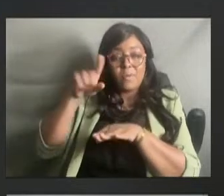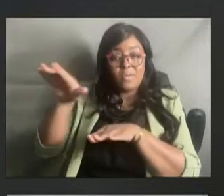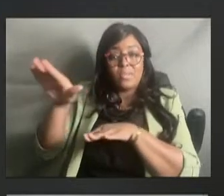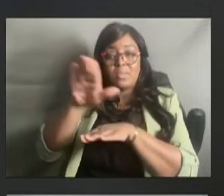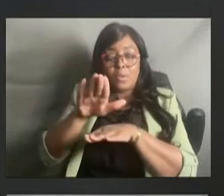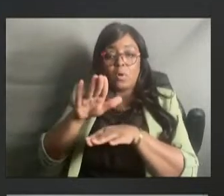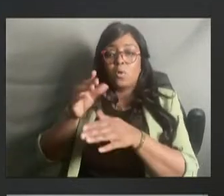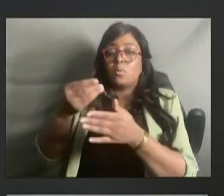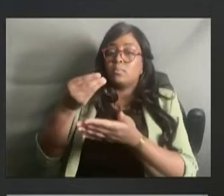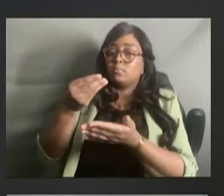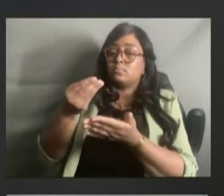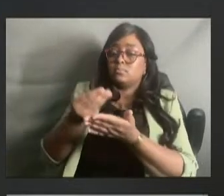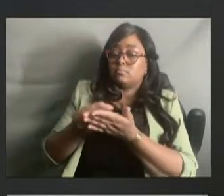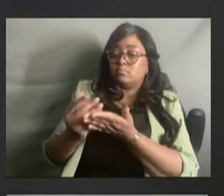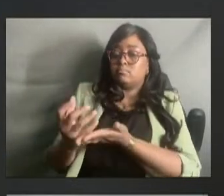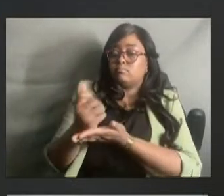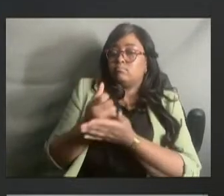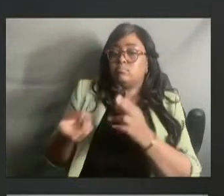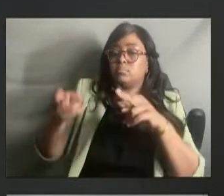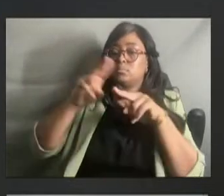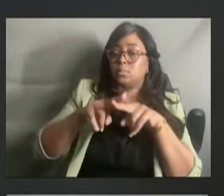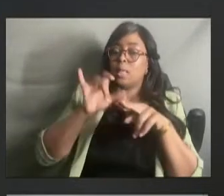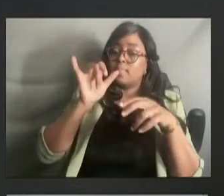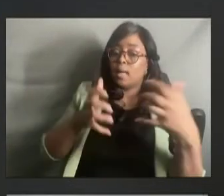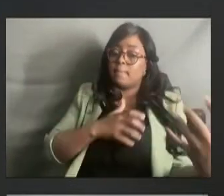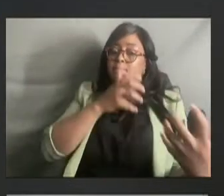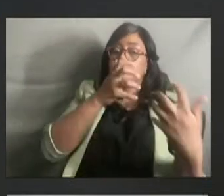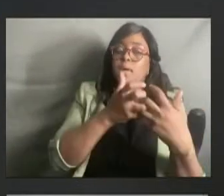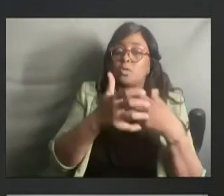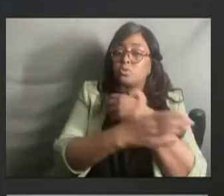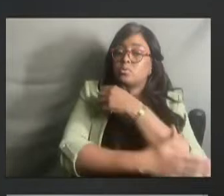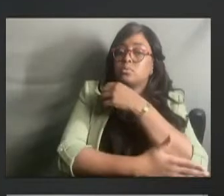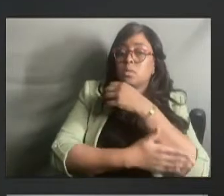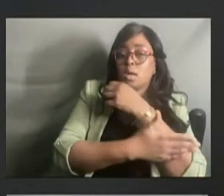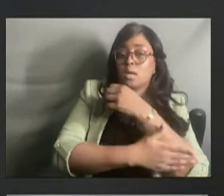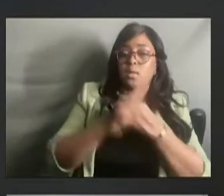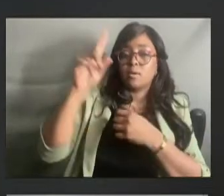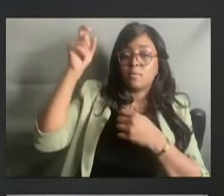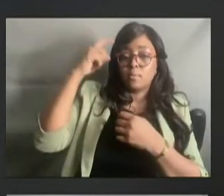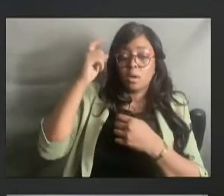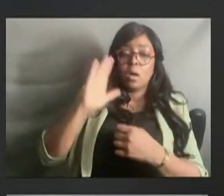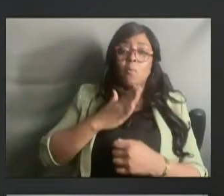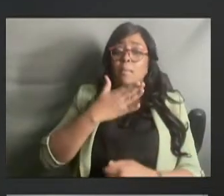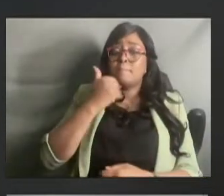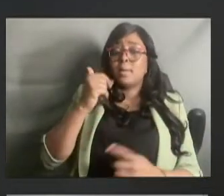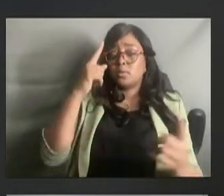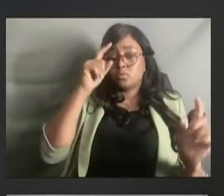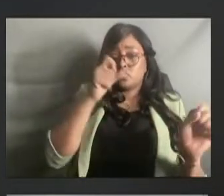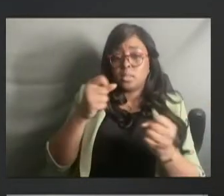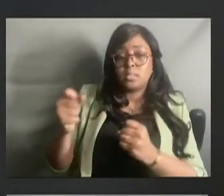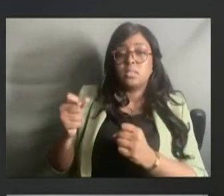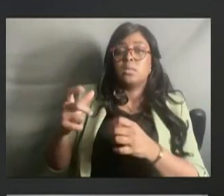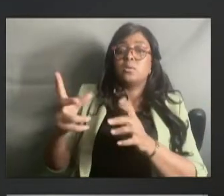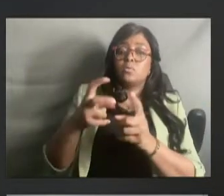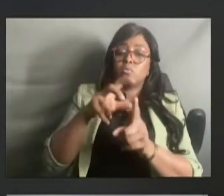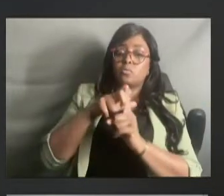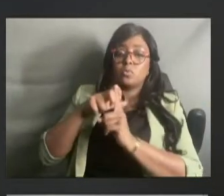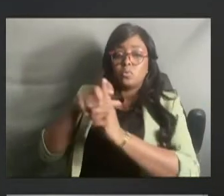step in terms of their wage increase. This is in line with